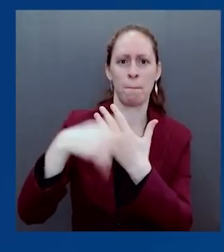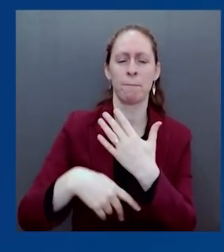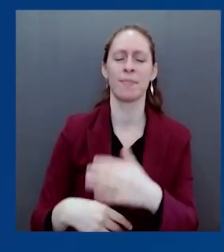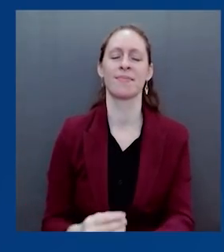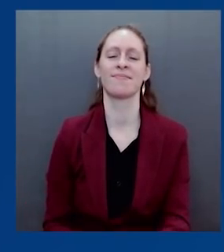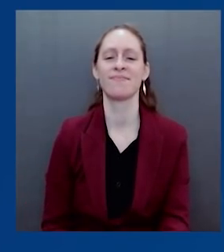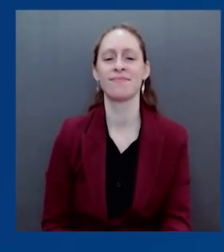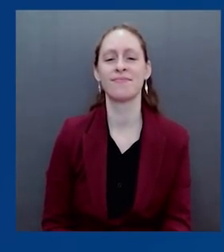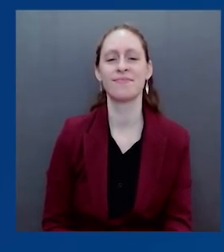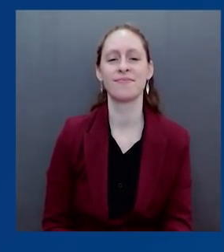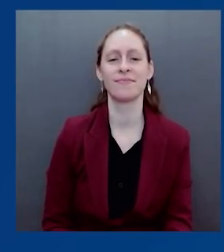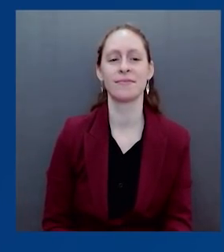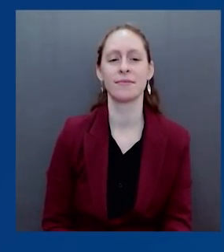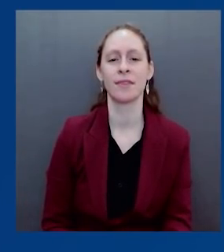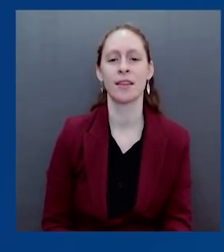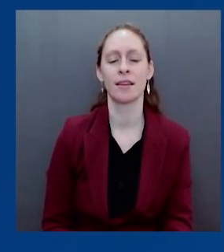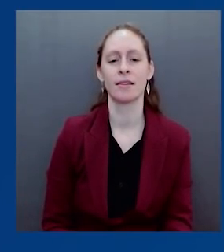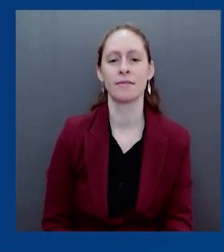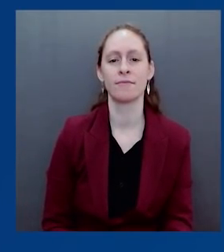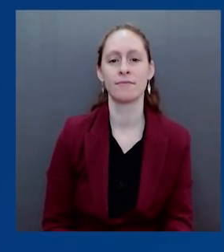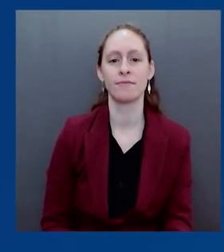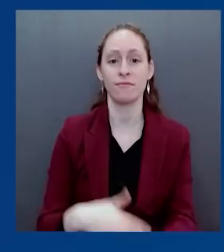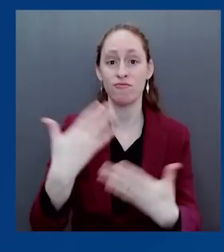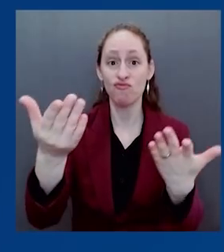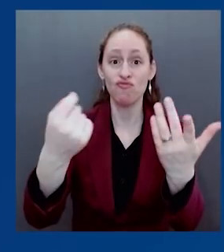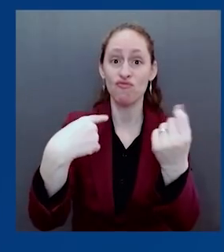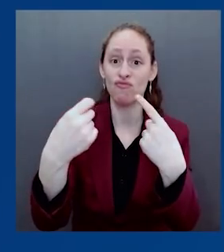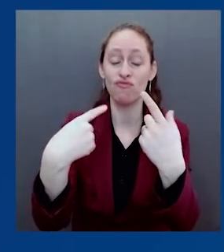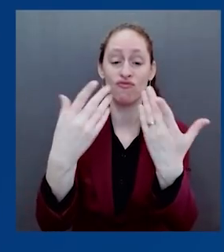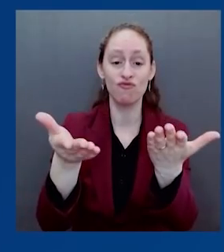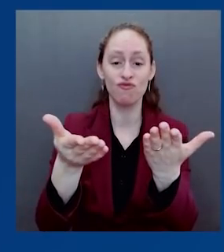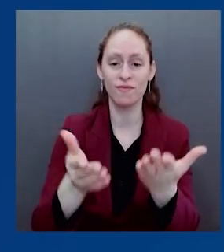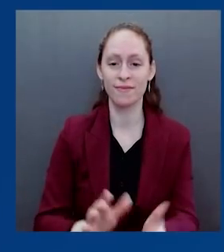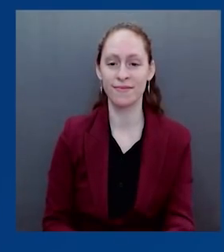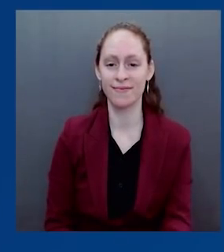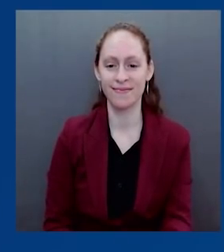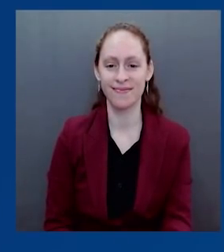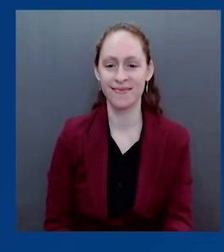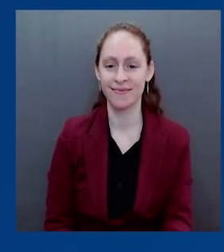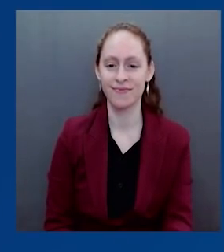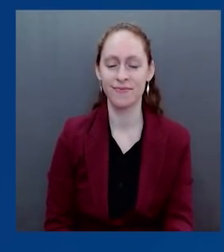Moderator: Thanks, Jeff. We have time for a few questions. Let's go to Berkeley Lovelace at NBC News.